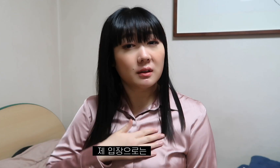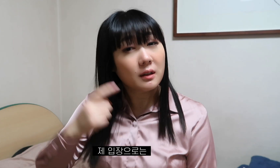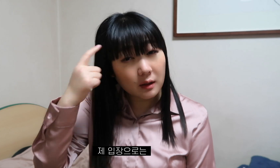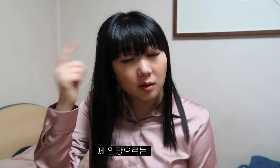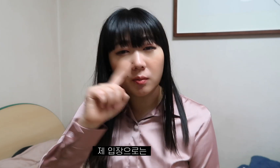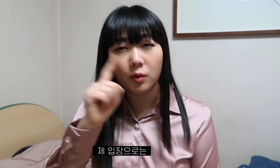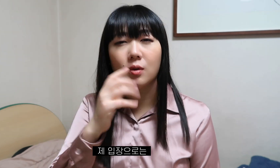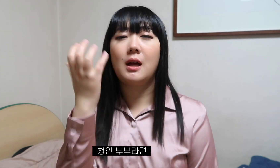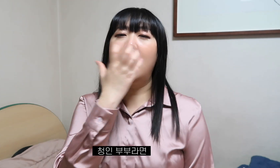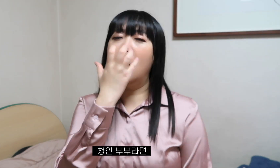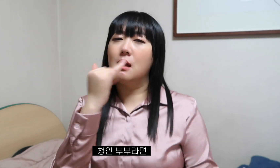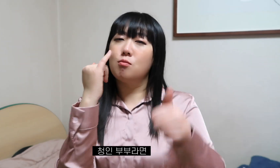From my point of view,